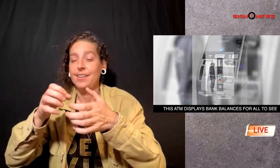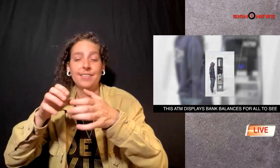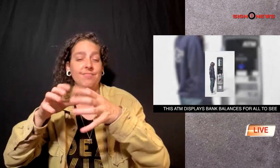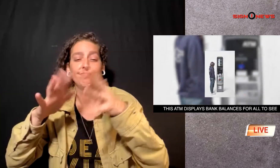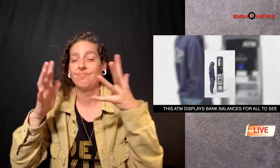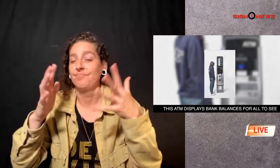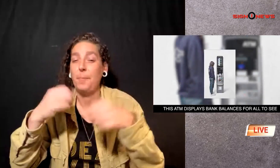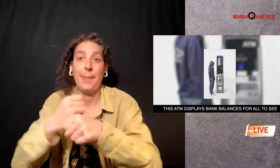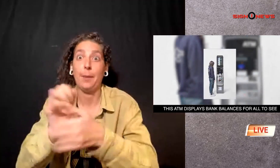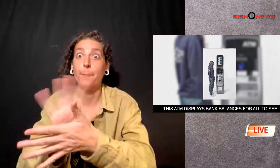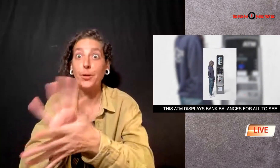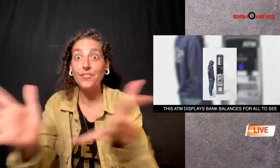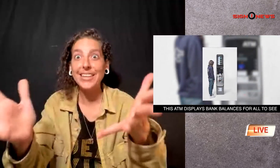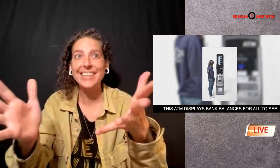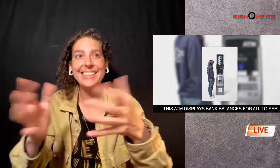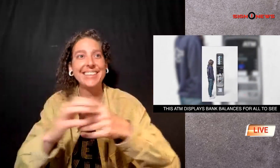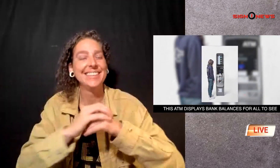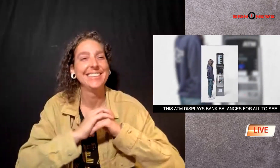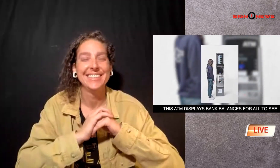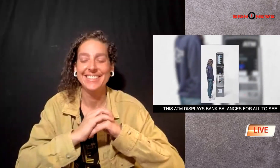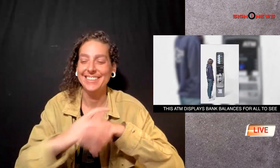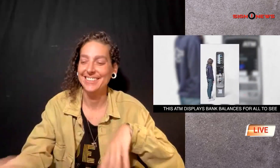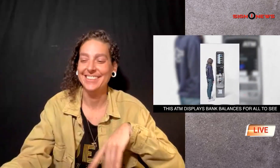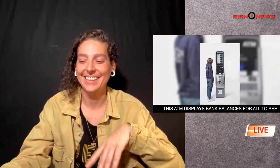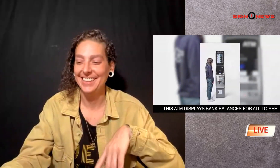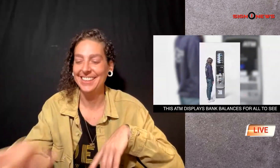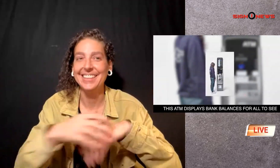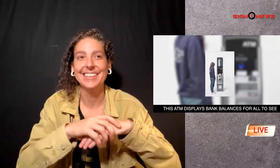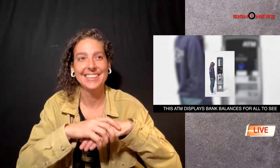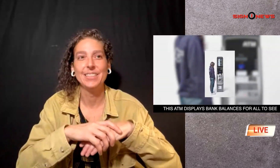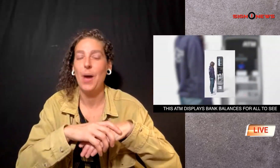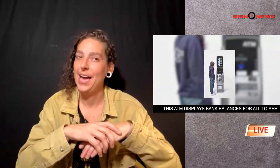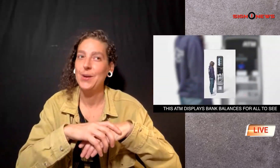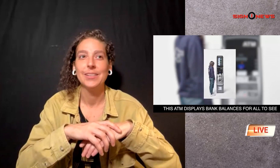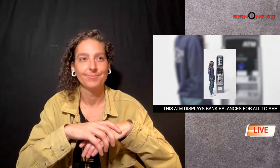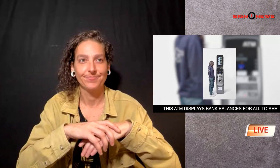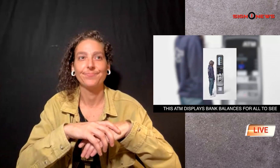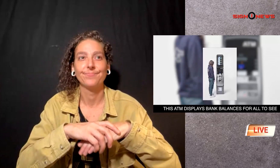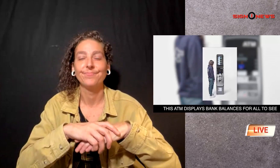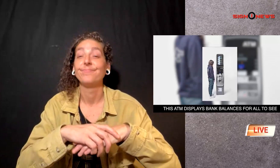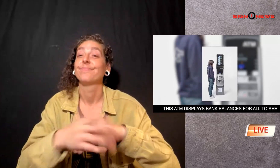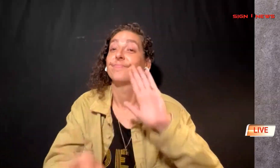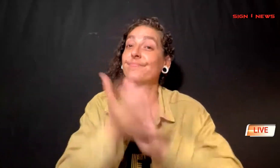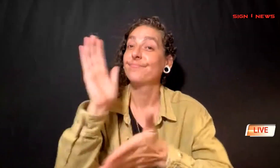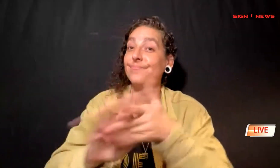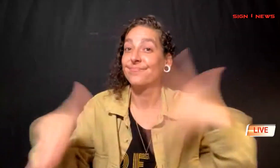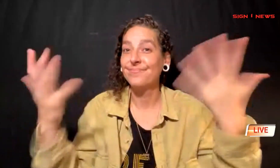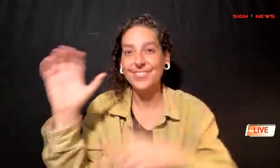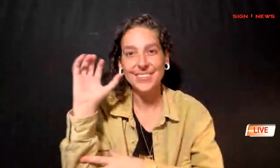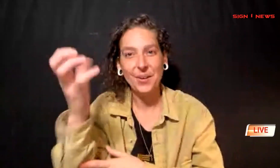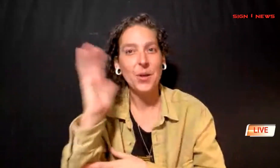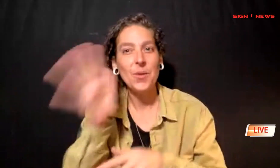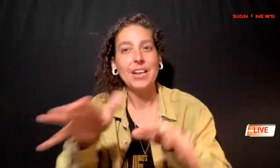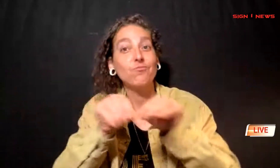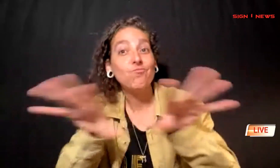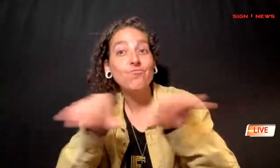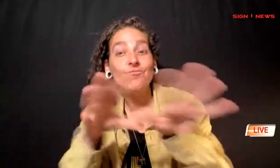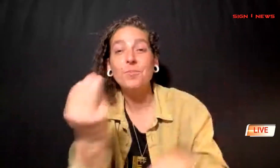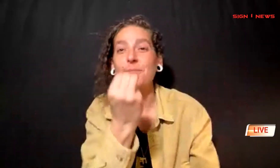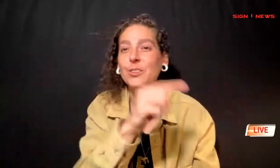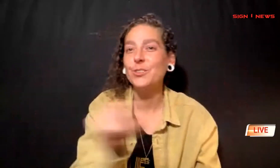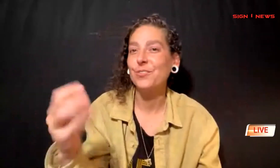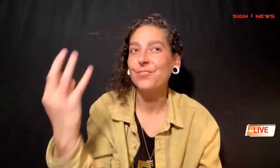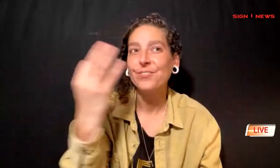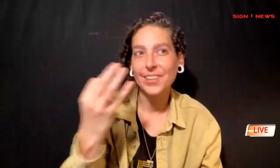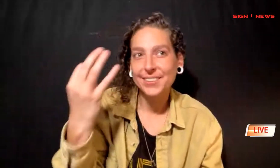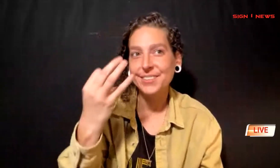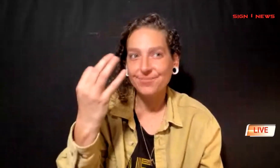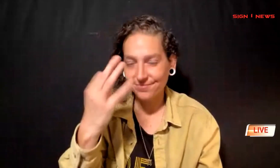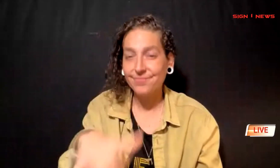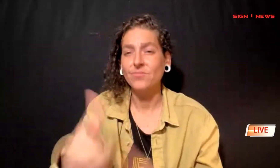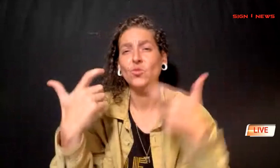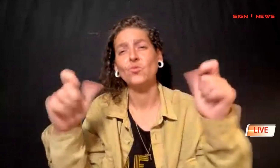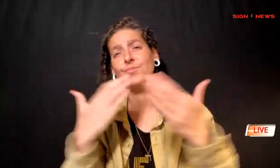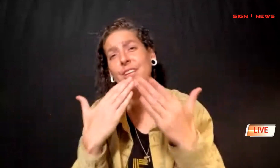making a movie wow Sign1News will be broadcasting updates Monday through Friday a big thank